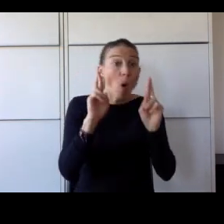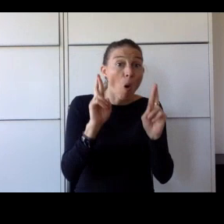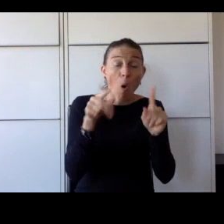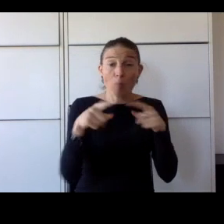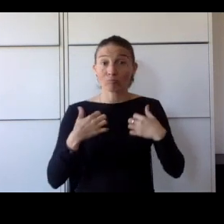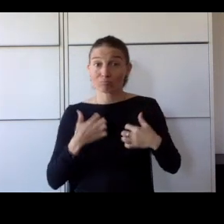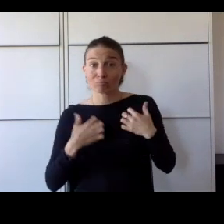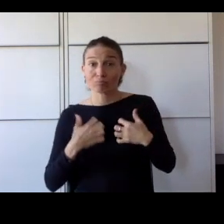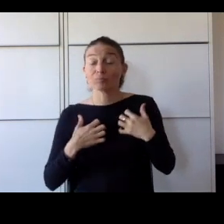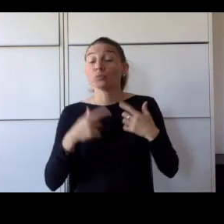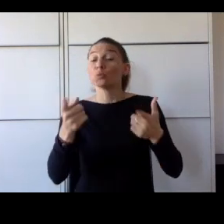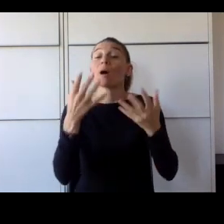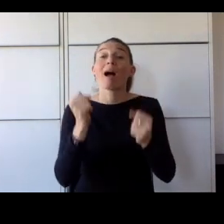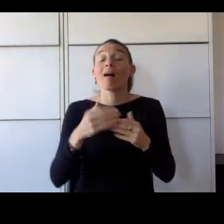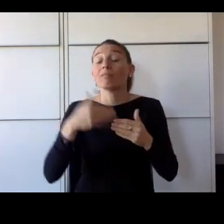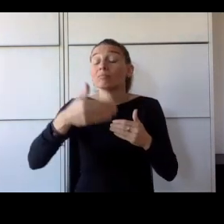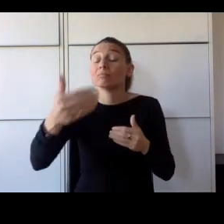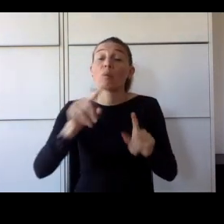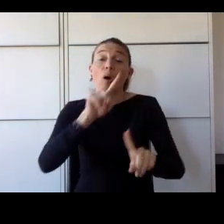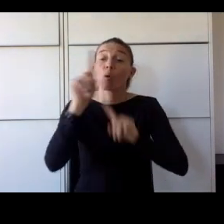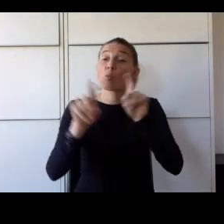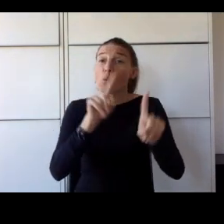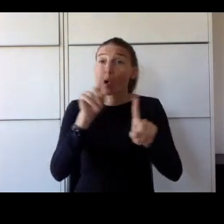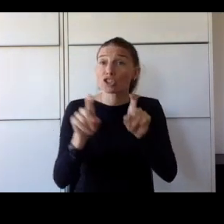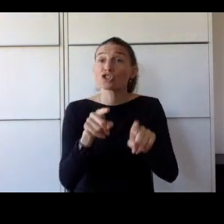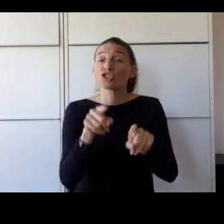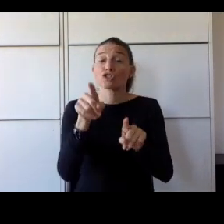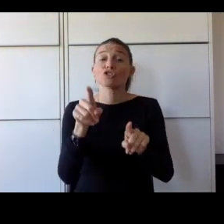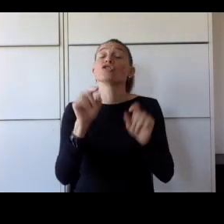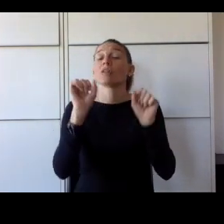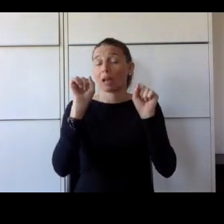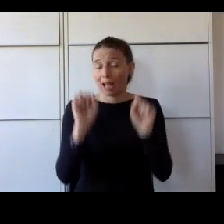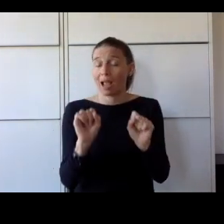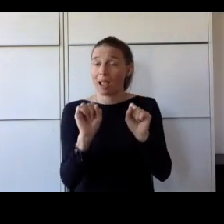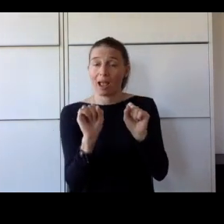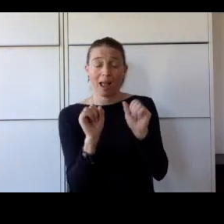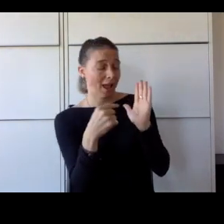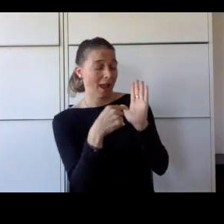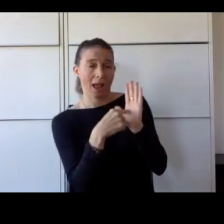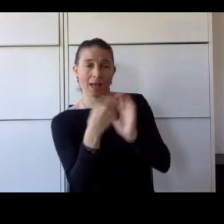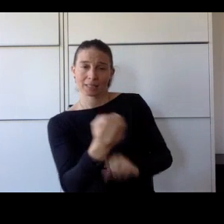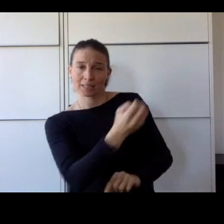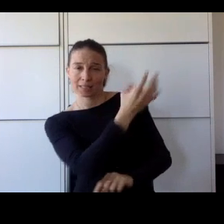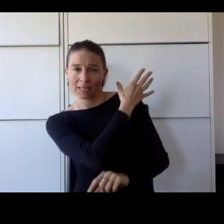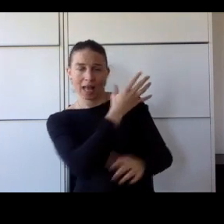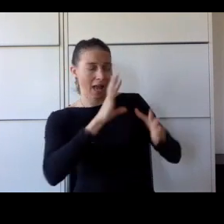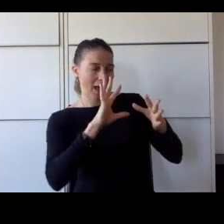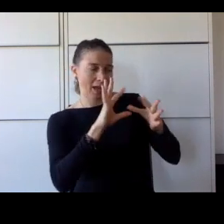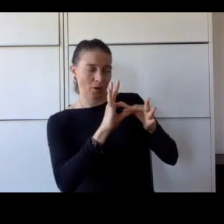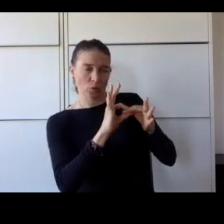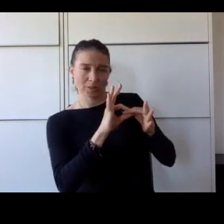for any follow-up questions the contact details are in the last slide and also in the handouts.